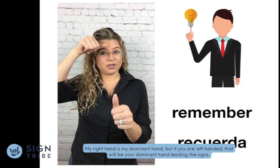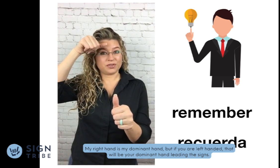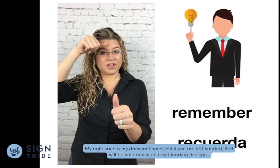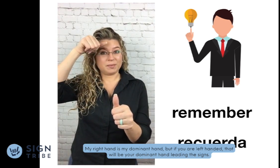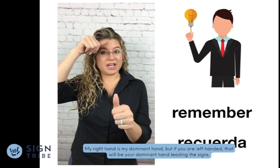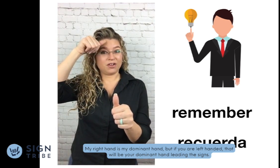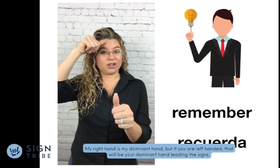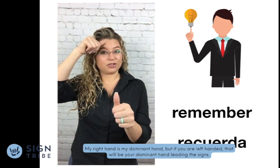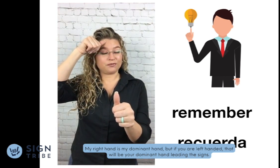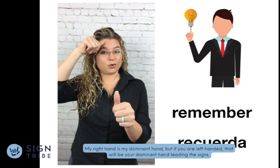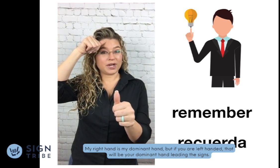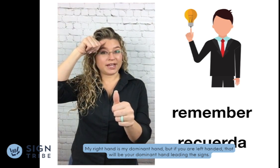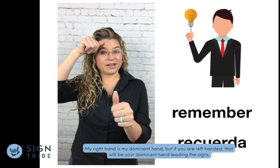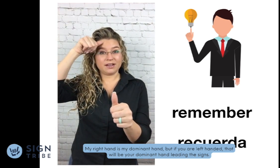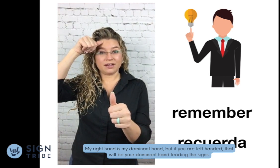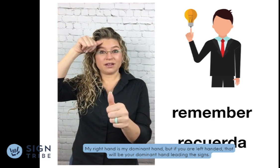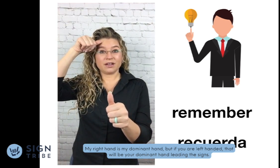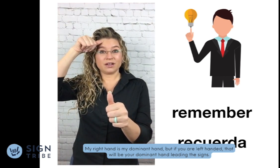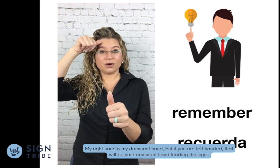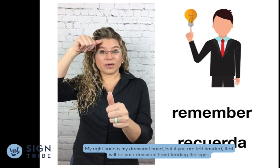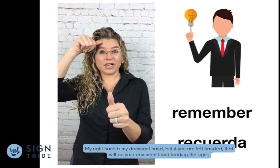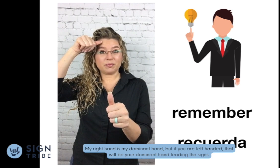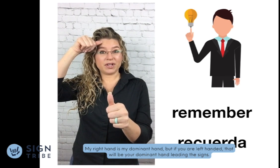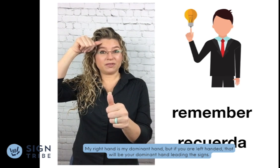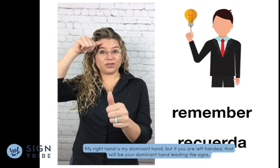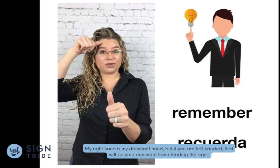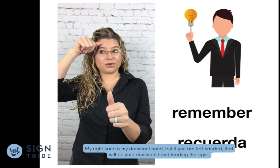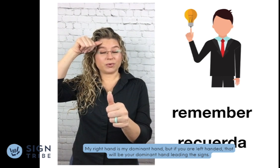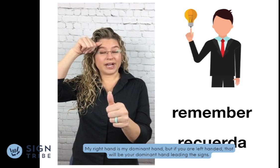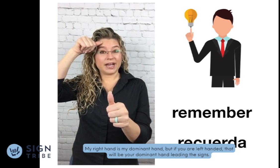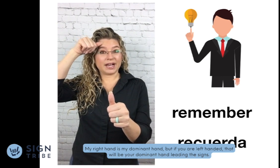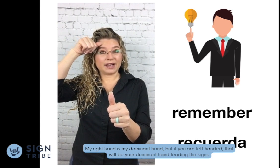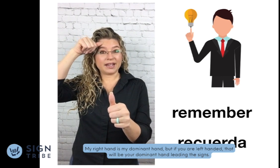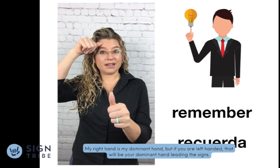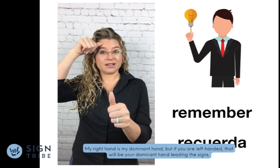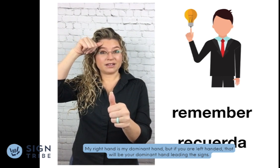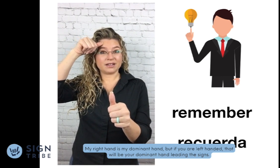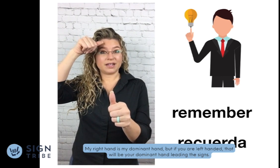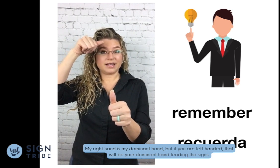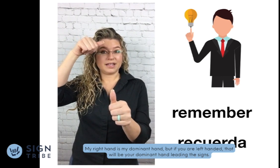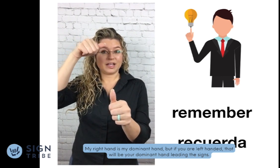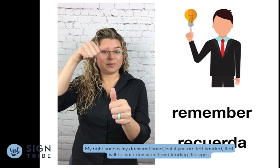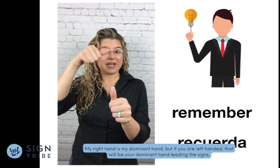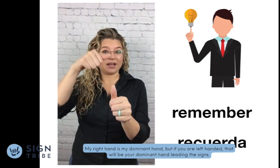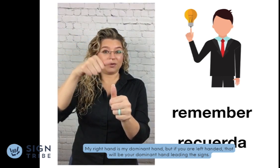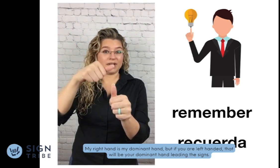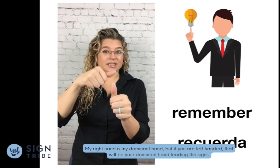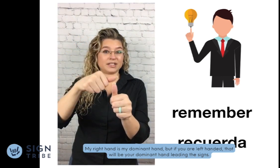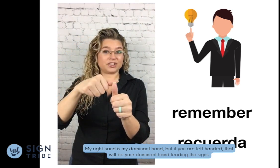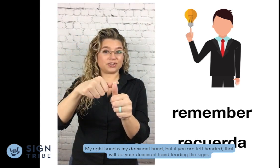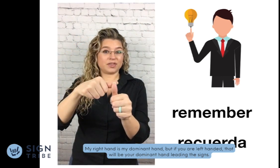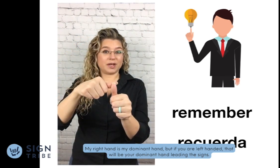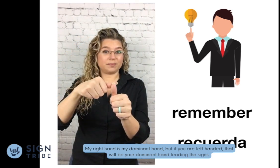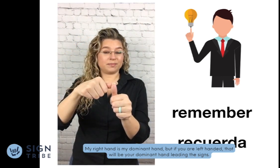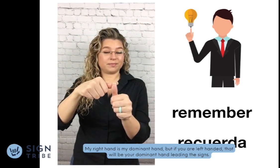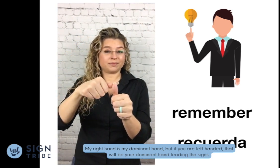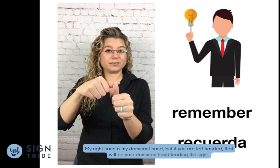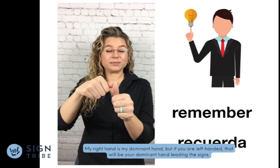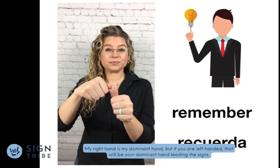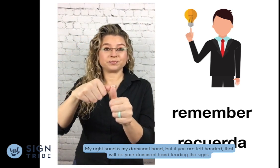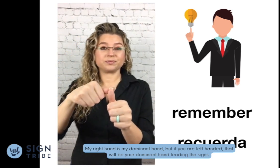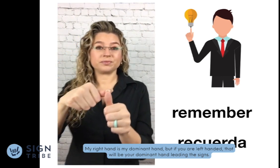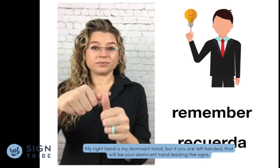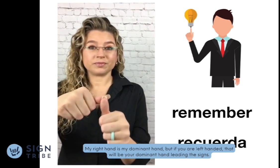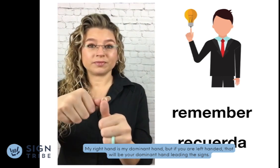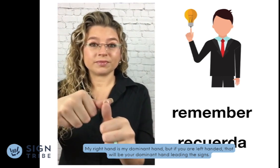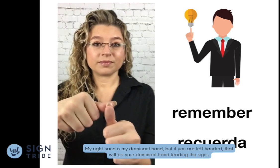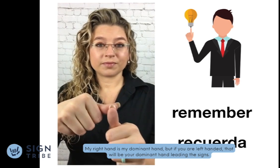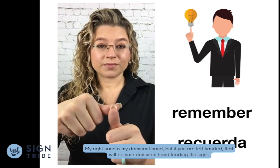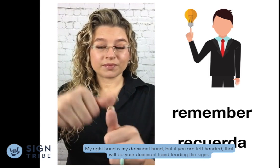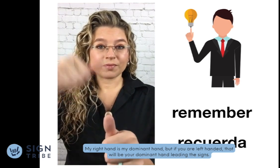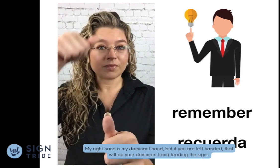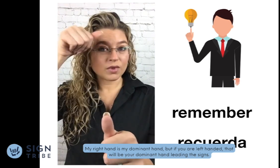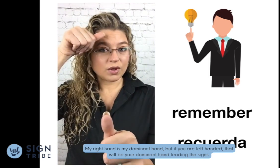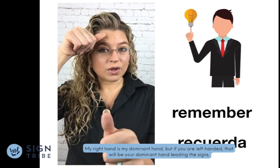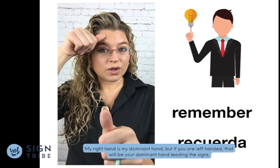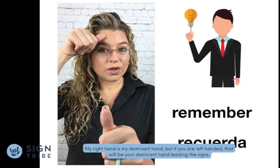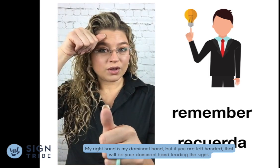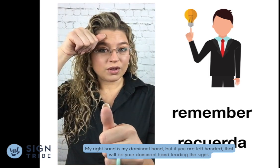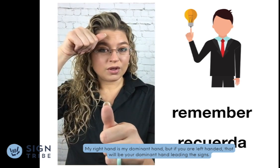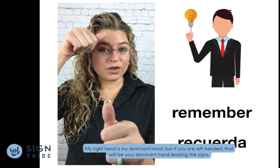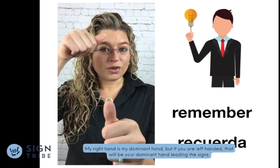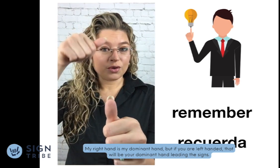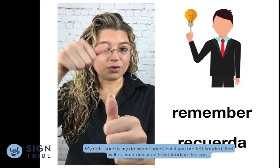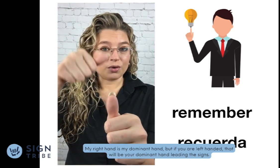thumbnail on your forehead right above your right eye, and then come down and touch your thumb.